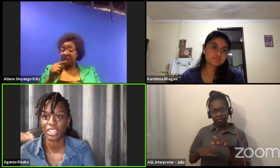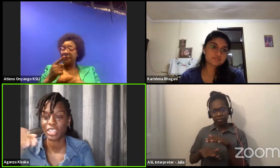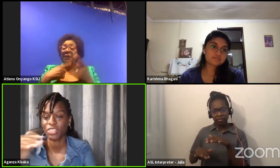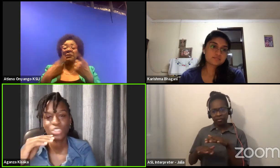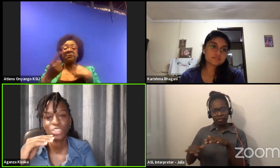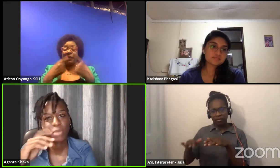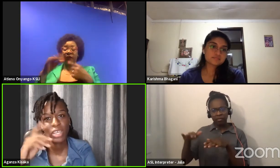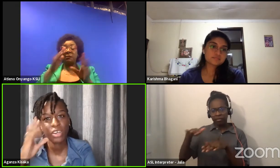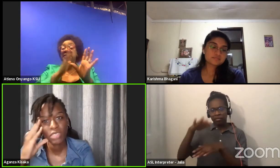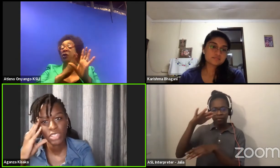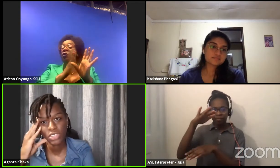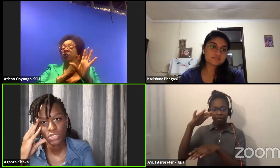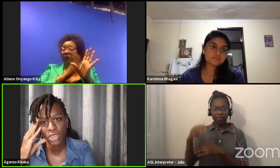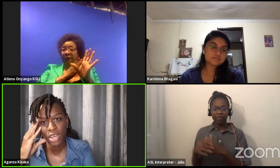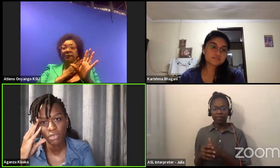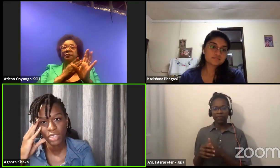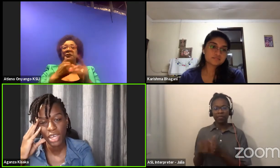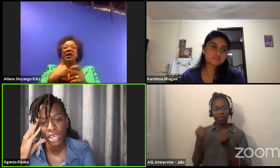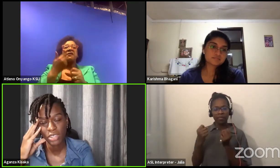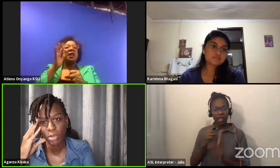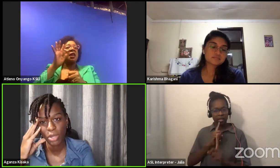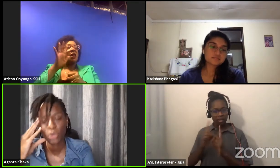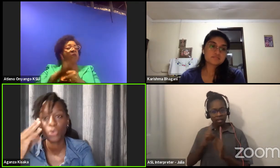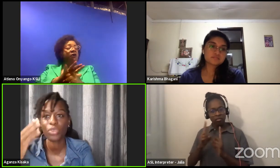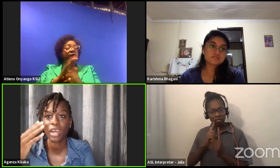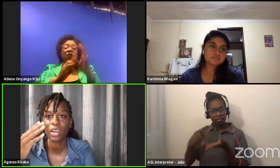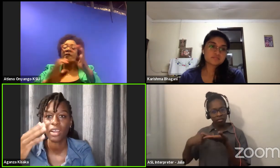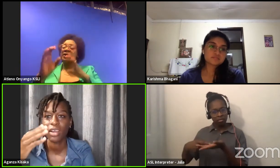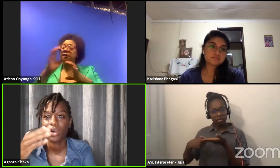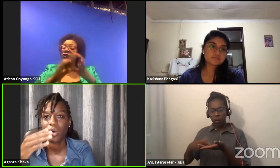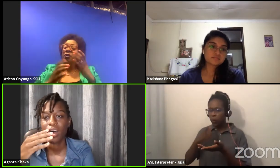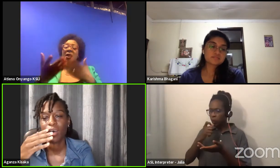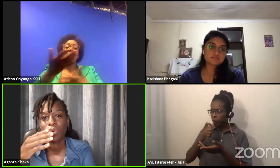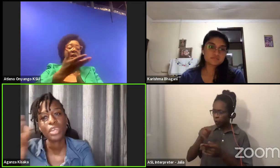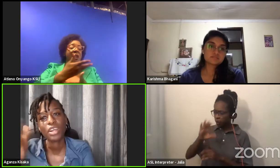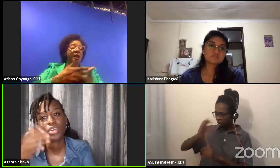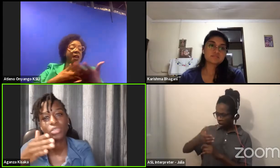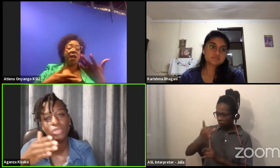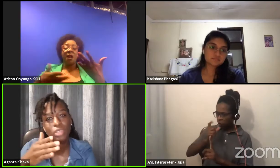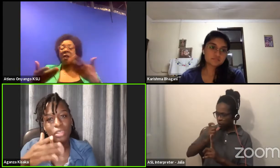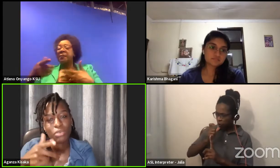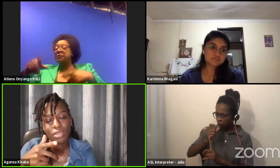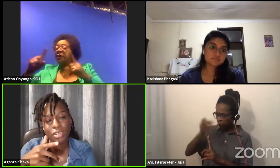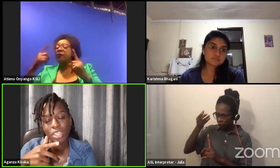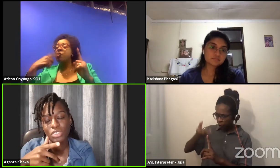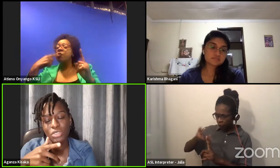There are just so many conversations you have with the actor about who they are, who they are in relation